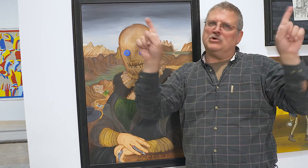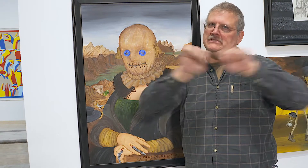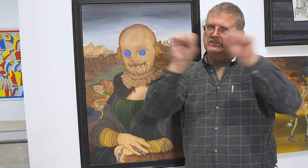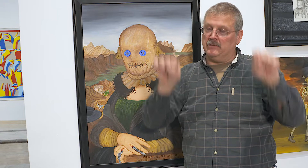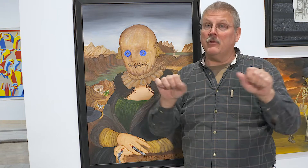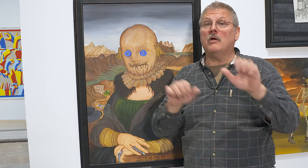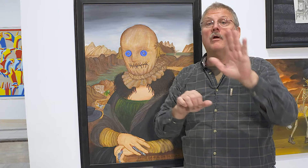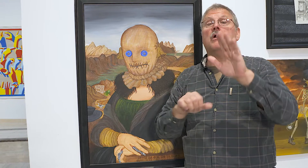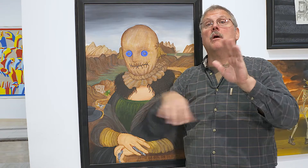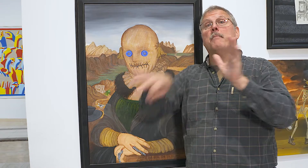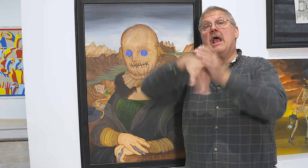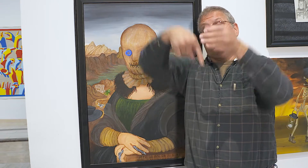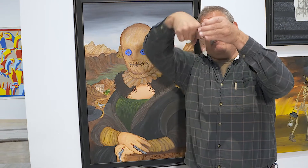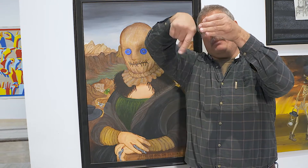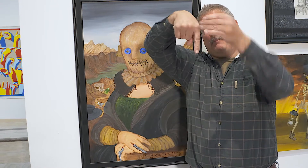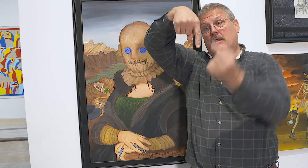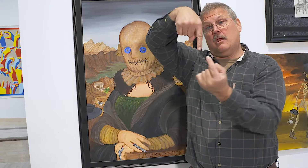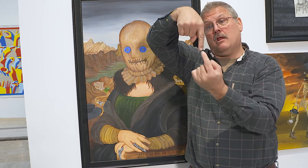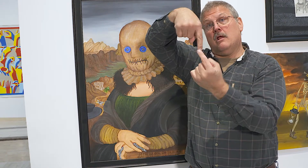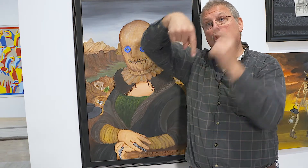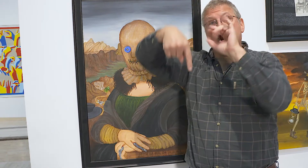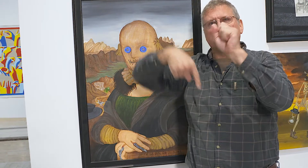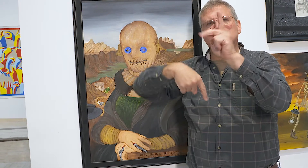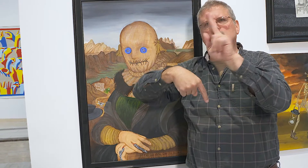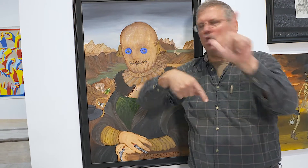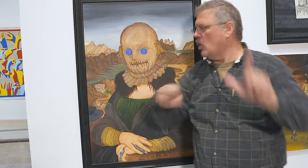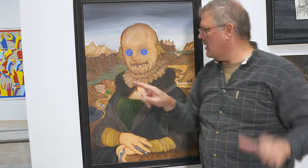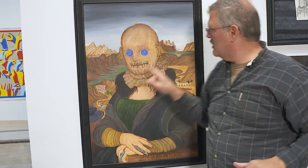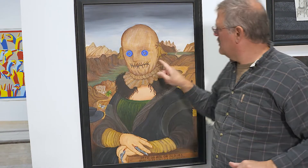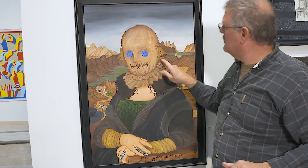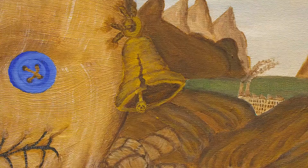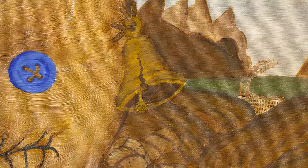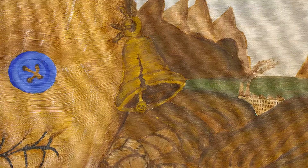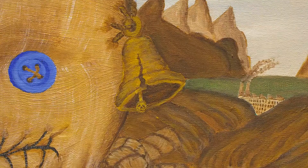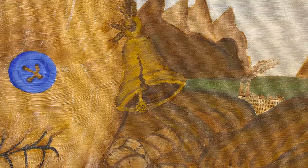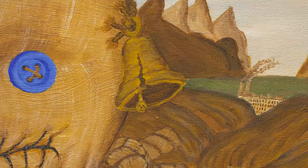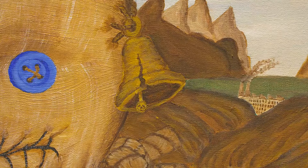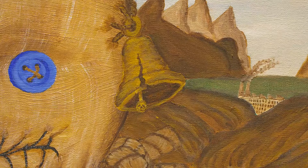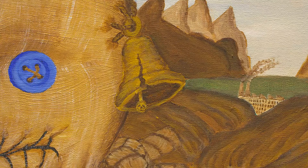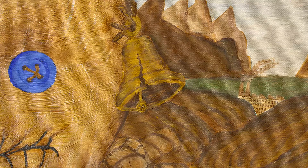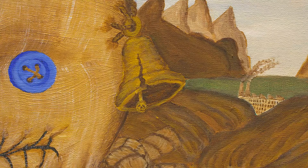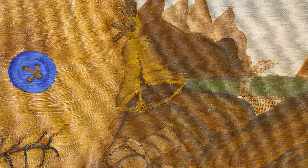Notice the bells are cracked, representing a system that is broken. The clapper in the bell is actually a skull...